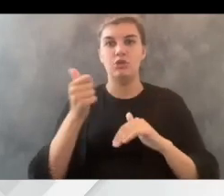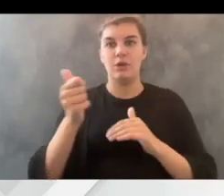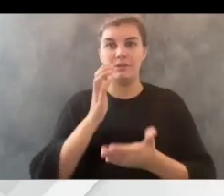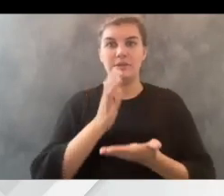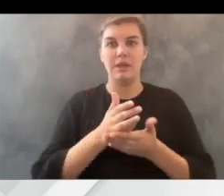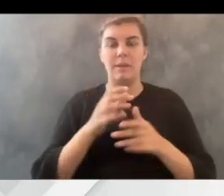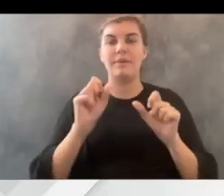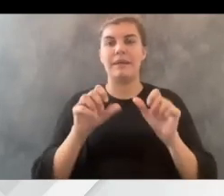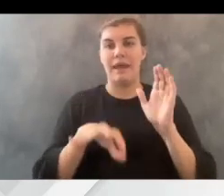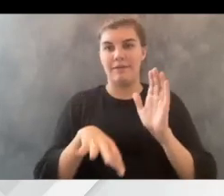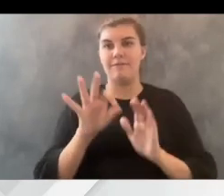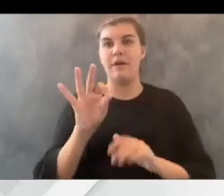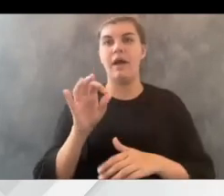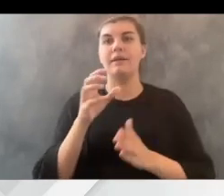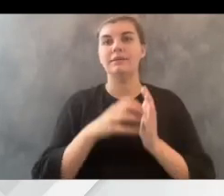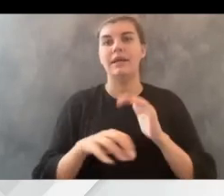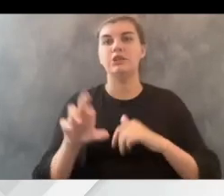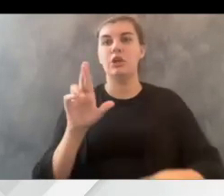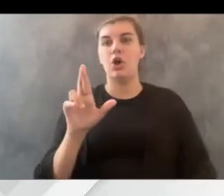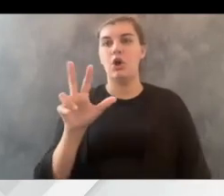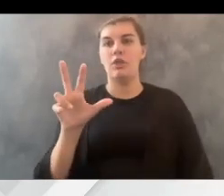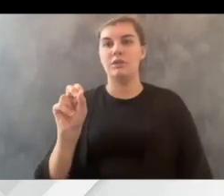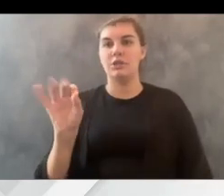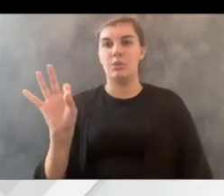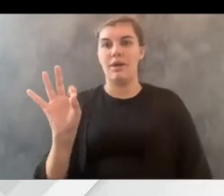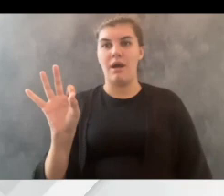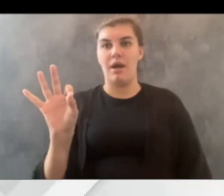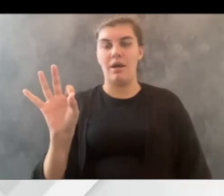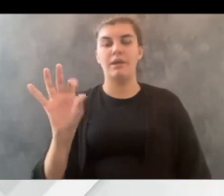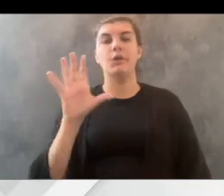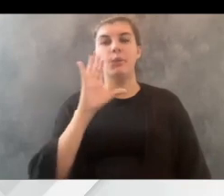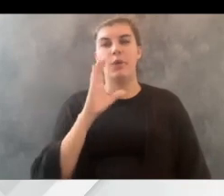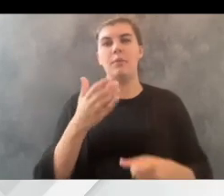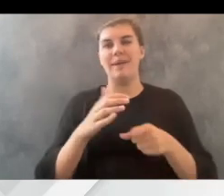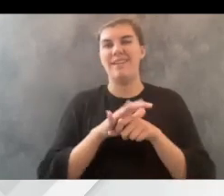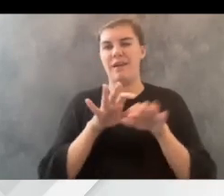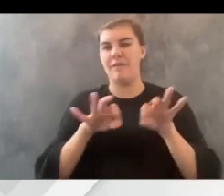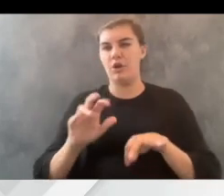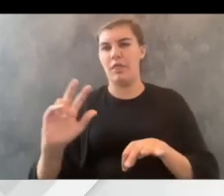found in section R309, which will be covered in the third training module.